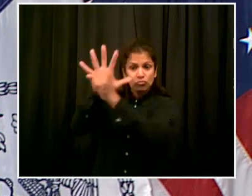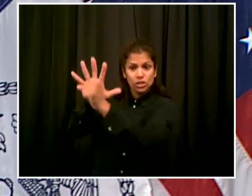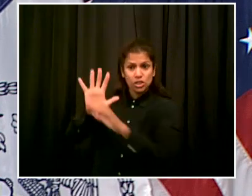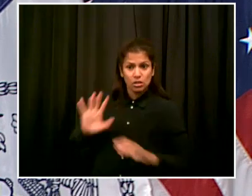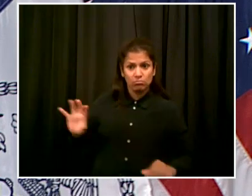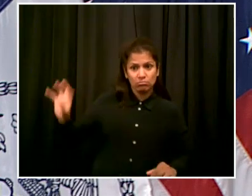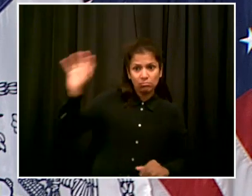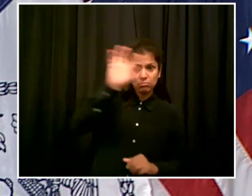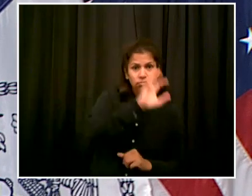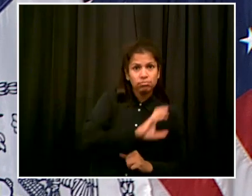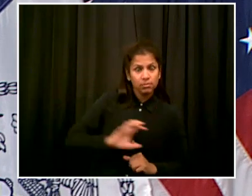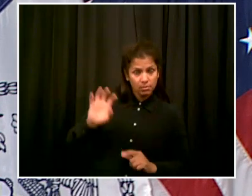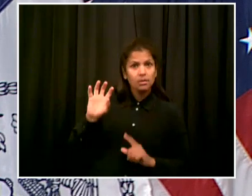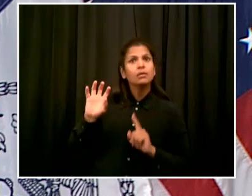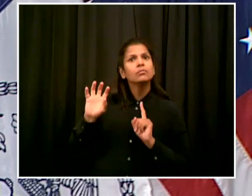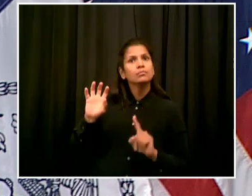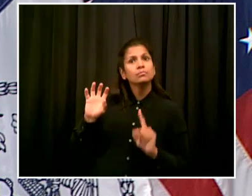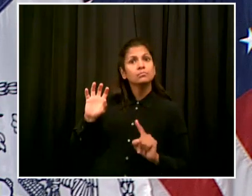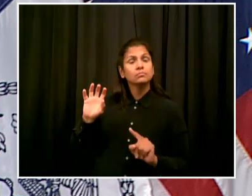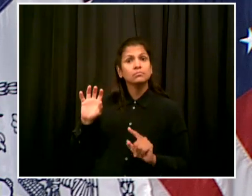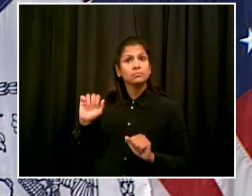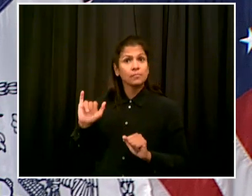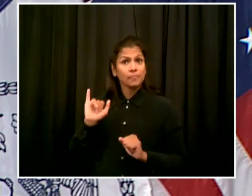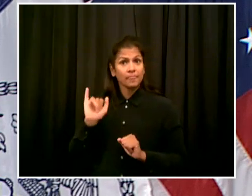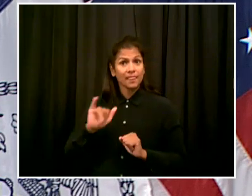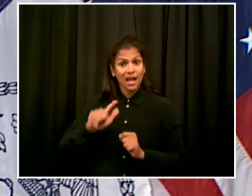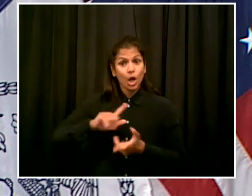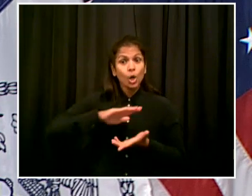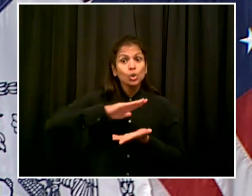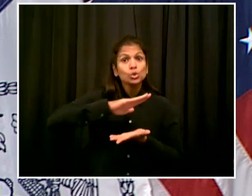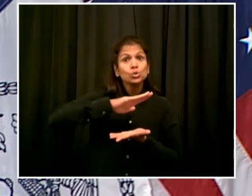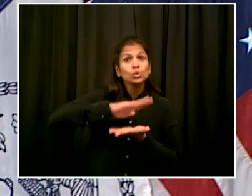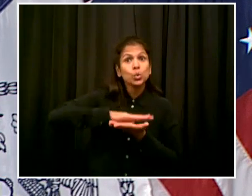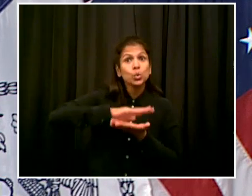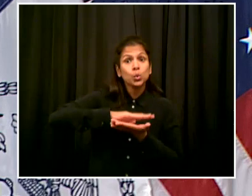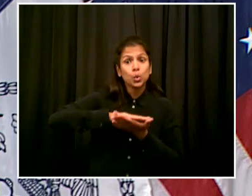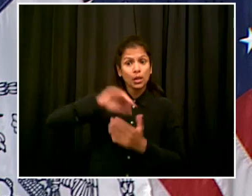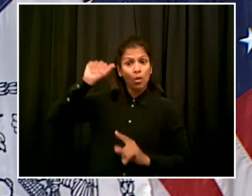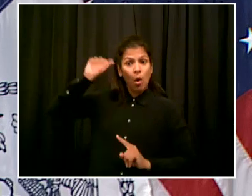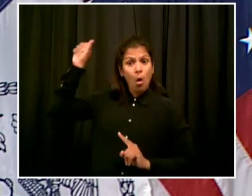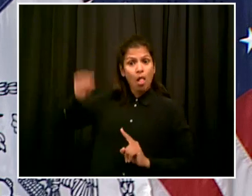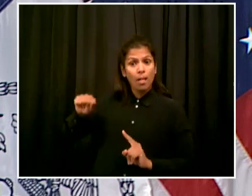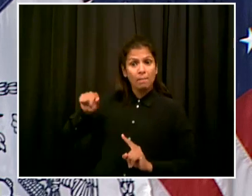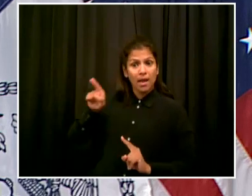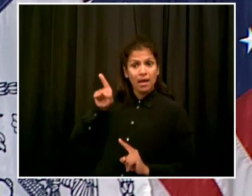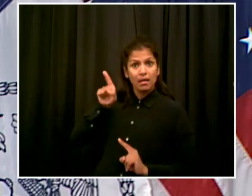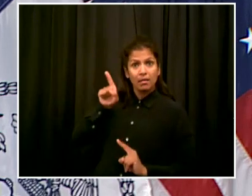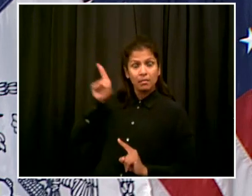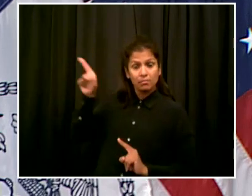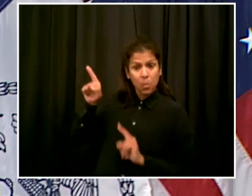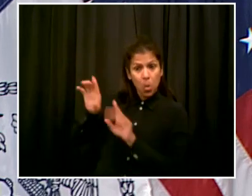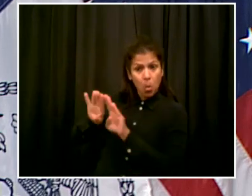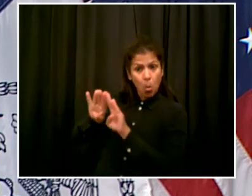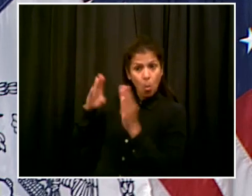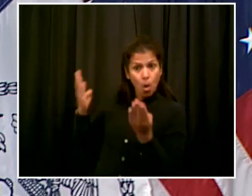WHAT IS THE METRIC FOR EACH REGION AND THE NUMBER OF PEOPLE WITHTH E INFECTION RATE.